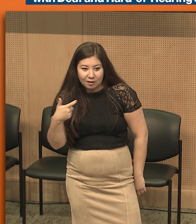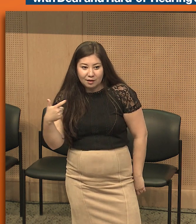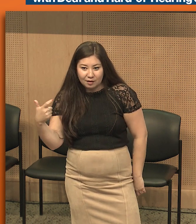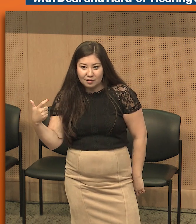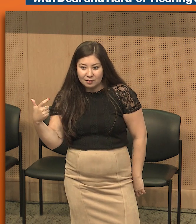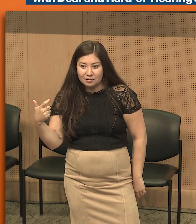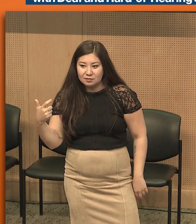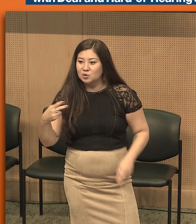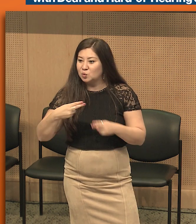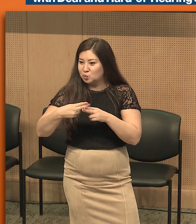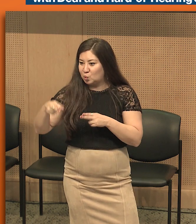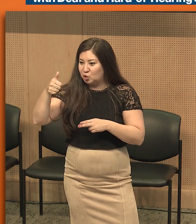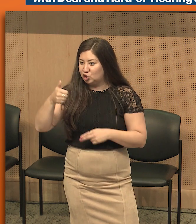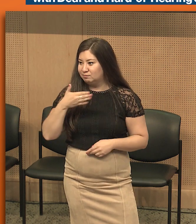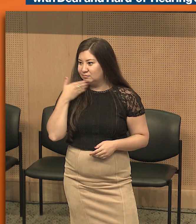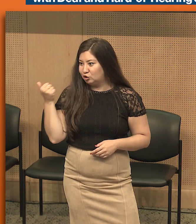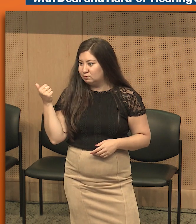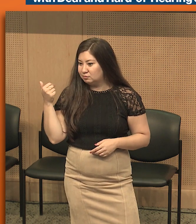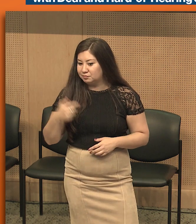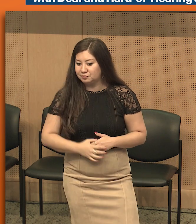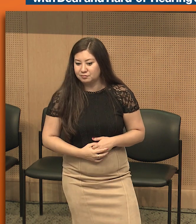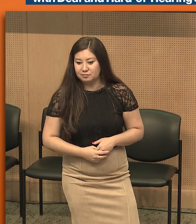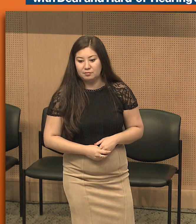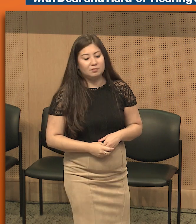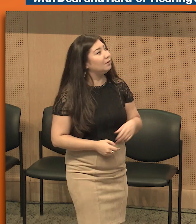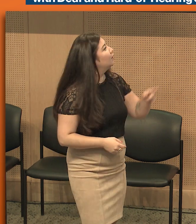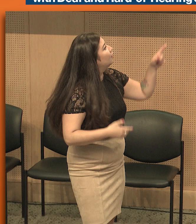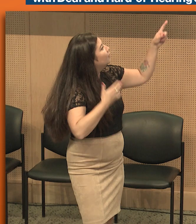don't want to watch really long, drawn-out videos.